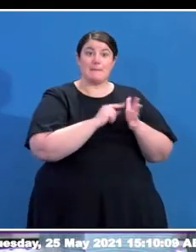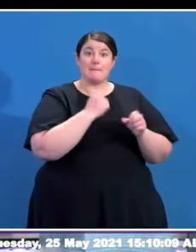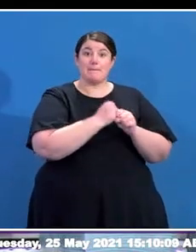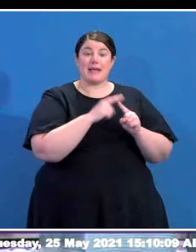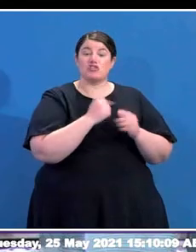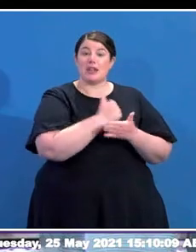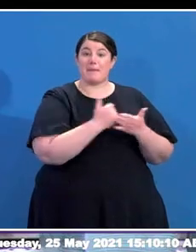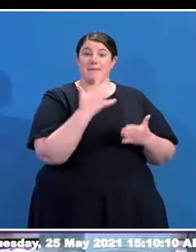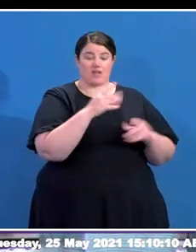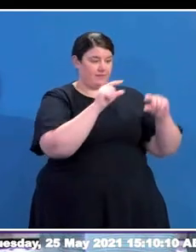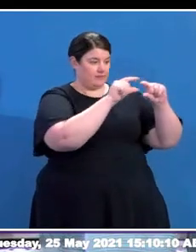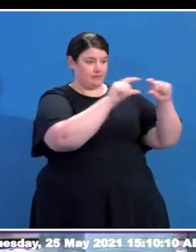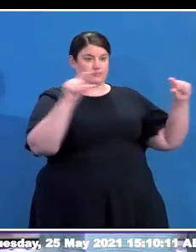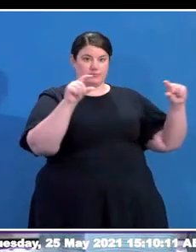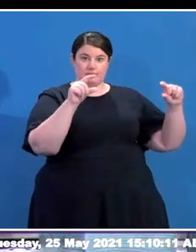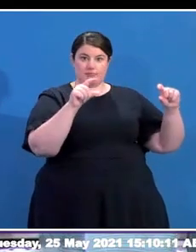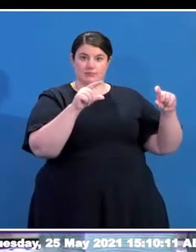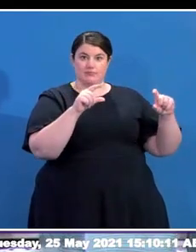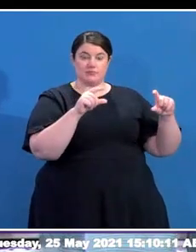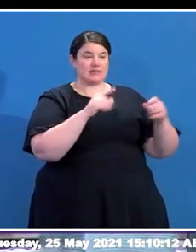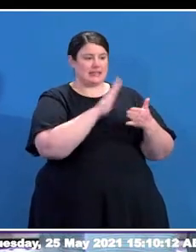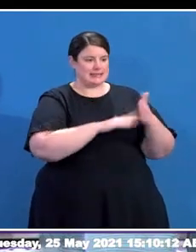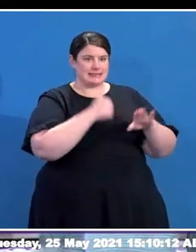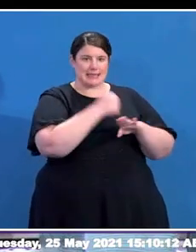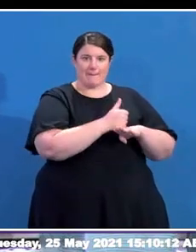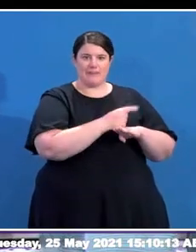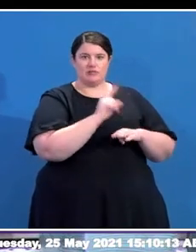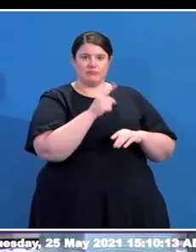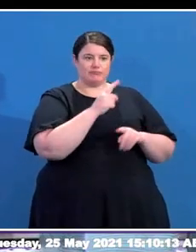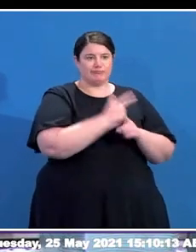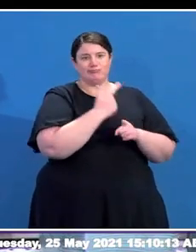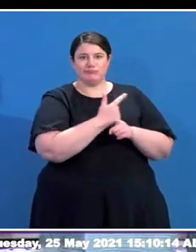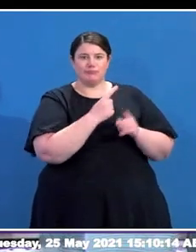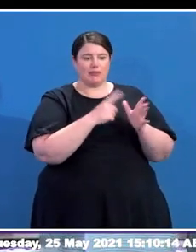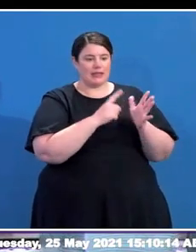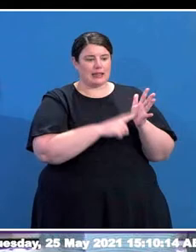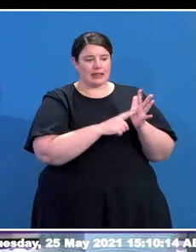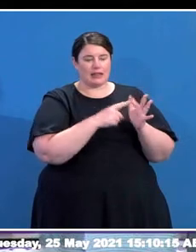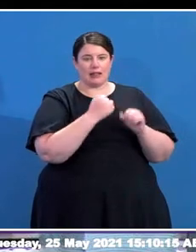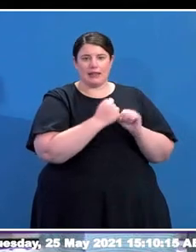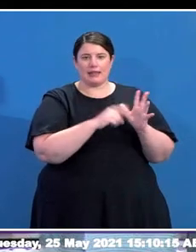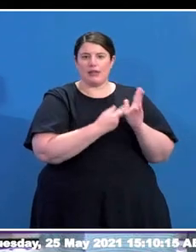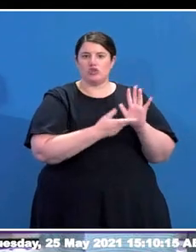a heading "Established Allegations". Do you see that?